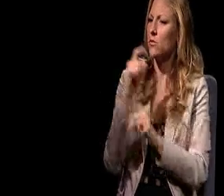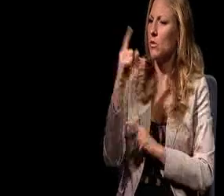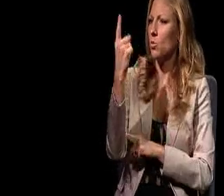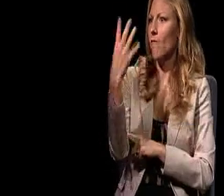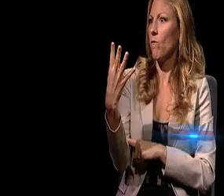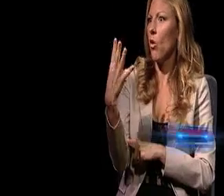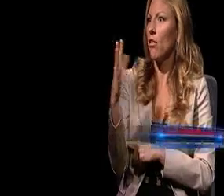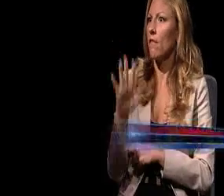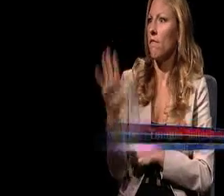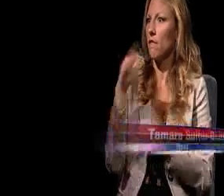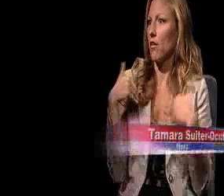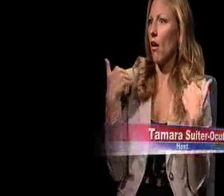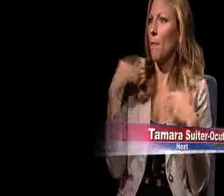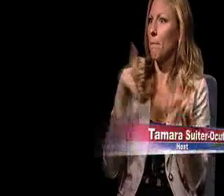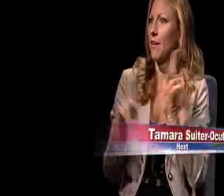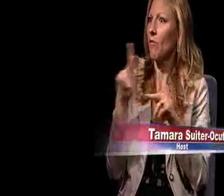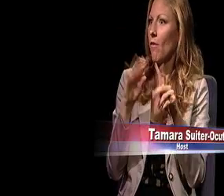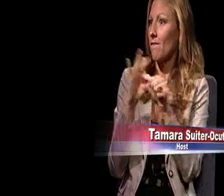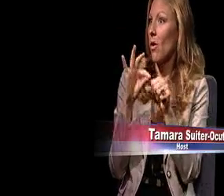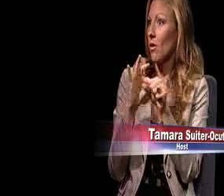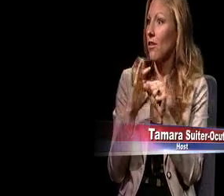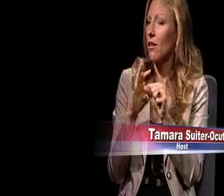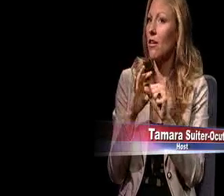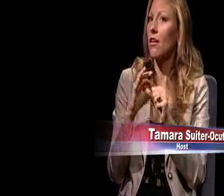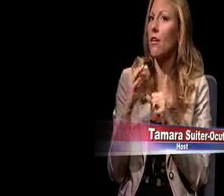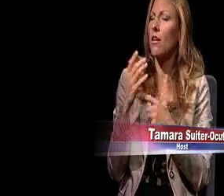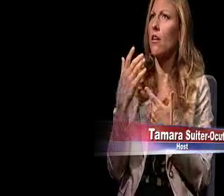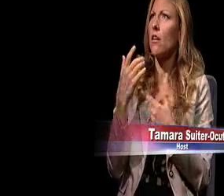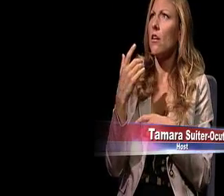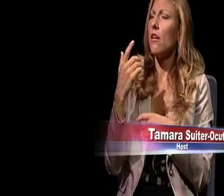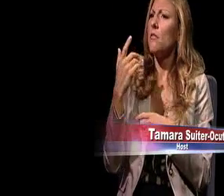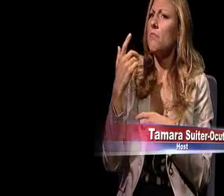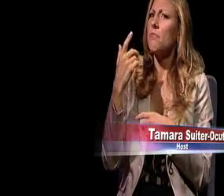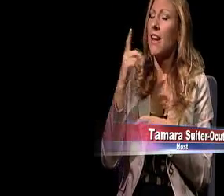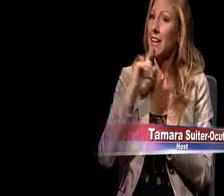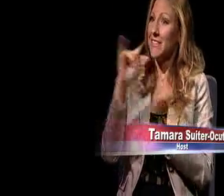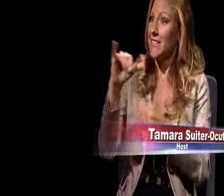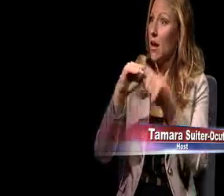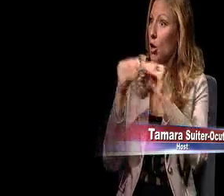Okay. Going back to the point you made about the statistics, about a quarter of young people you mentioned voted.